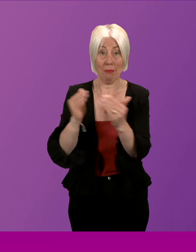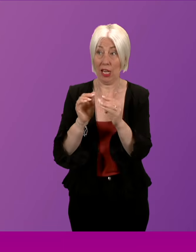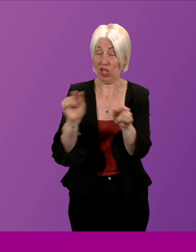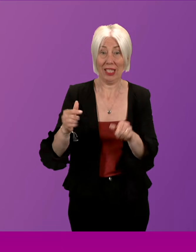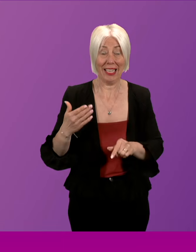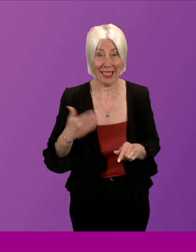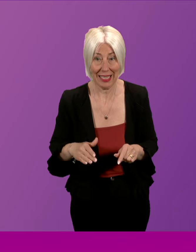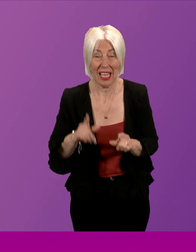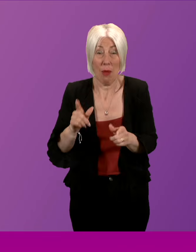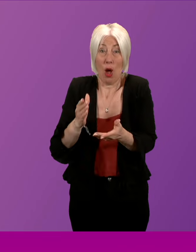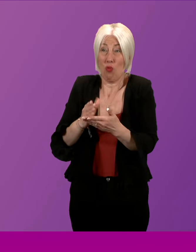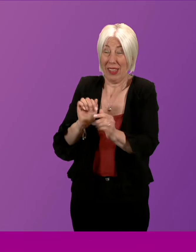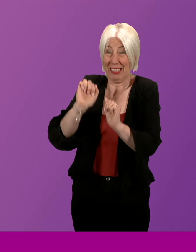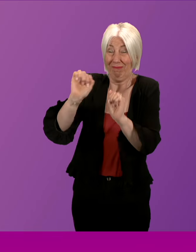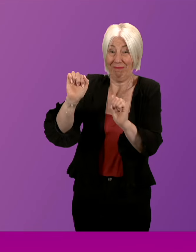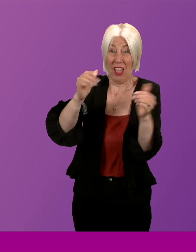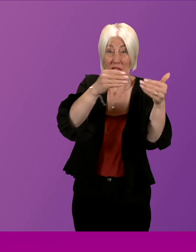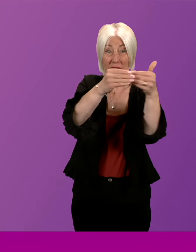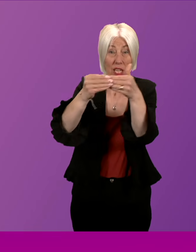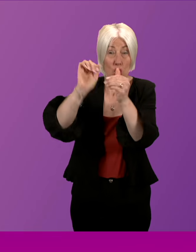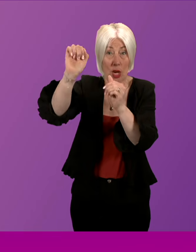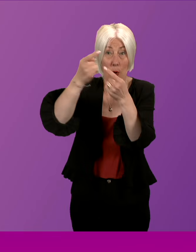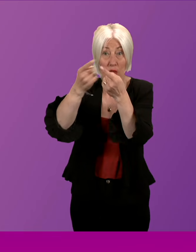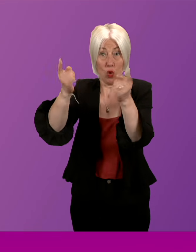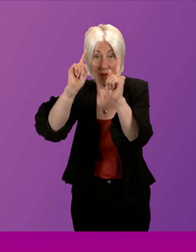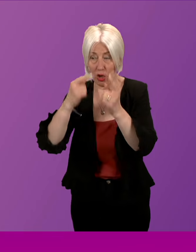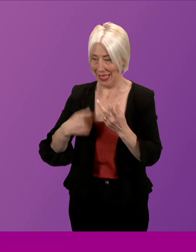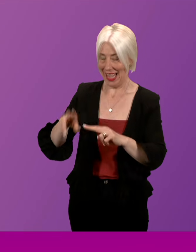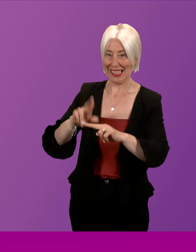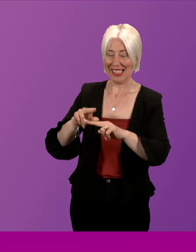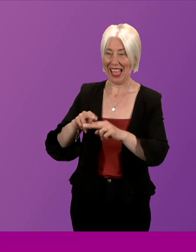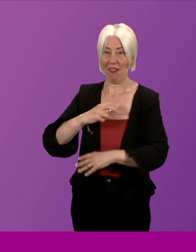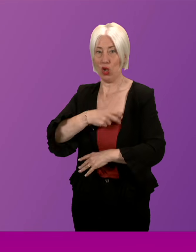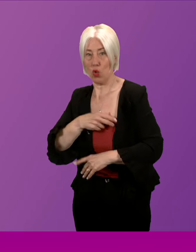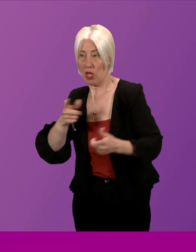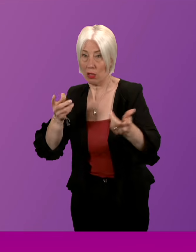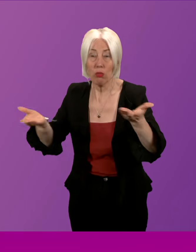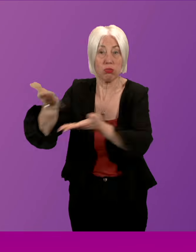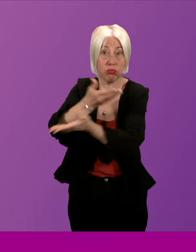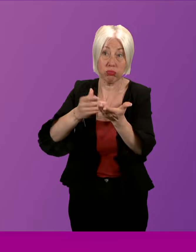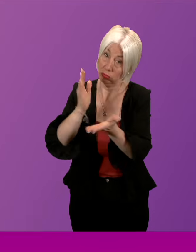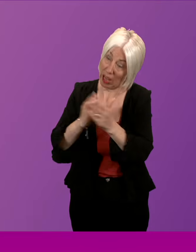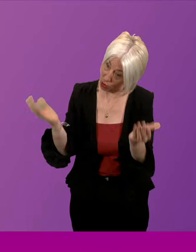it is a matter for dialogue between the leadership of the university and the staff and trade unions, and I would encourage that dialogue to take place.